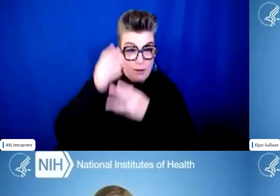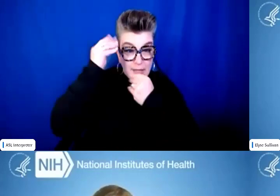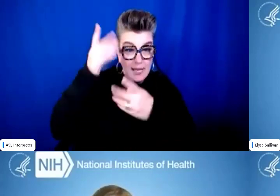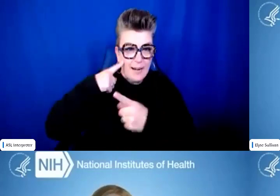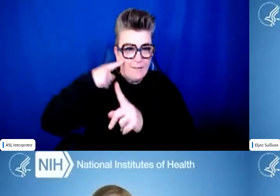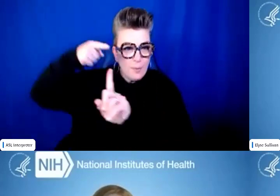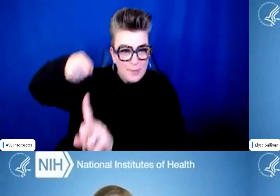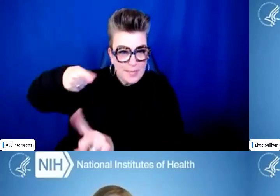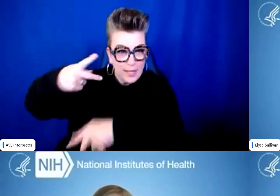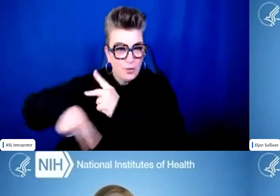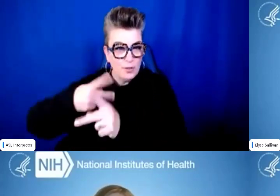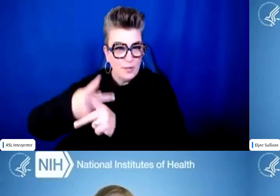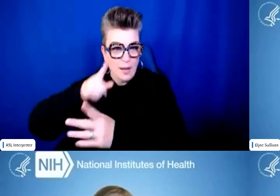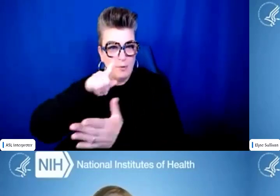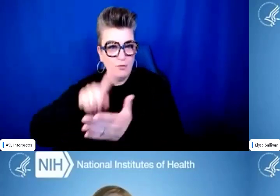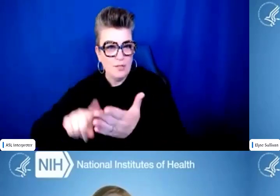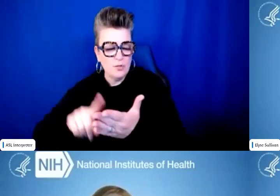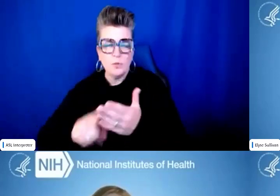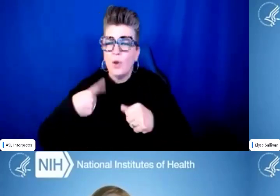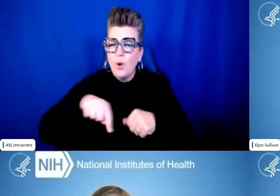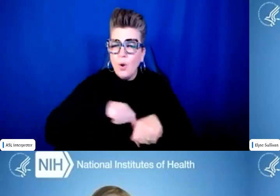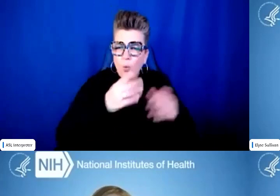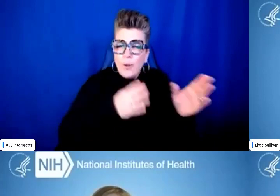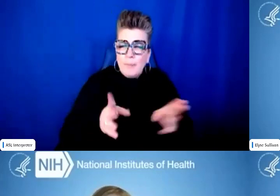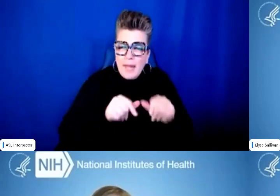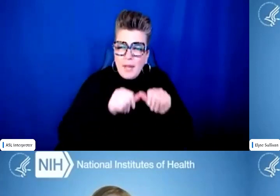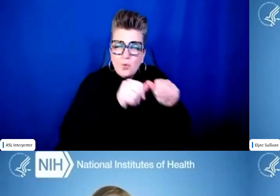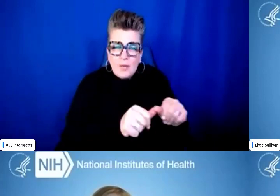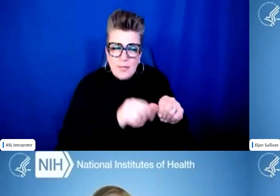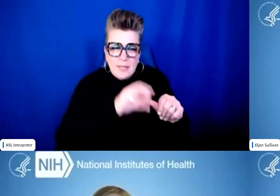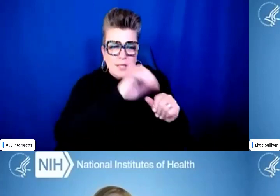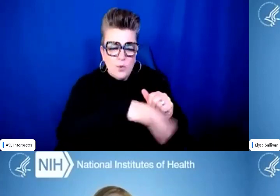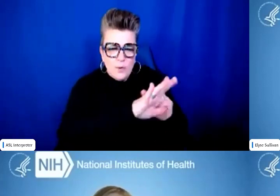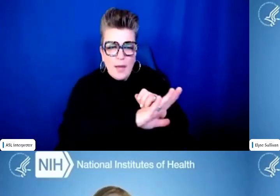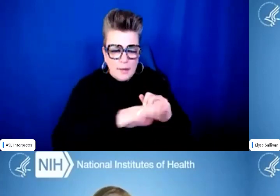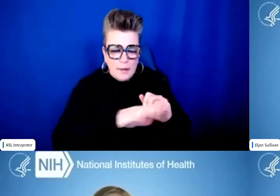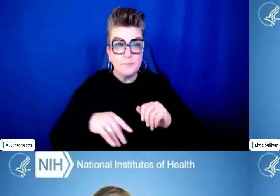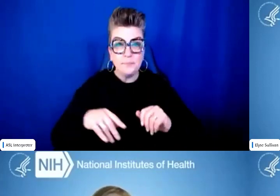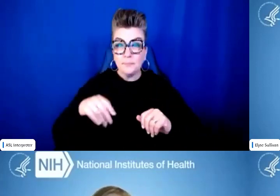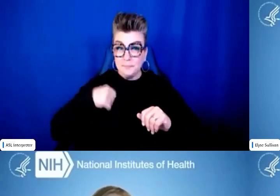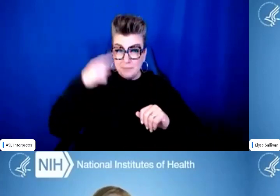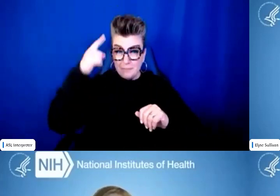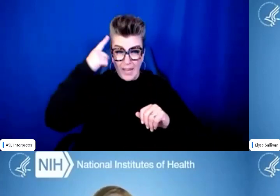we certainly plan to continue doing that. And I think I've stated pretty clearly in the past